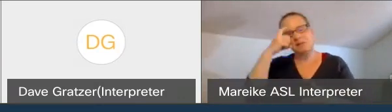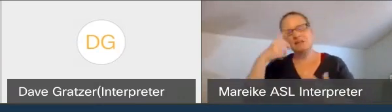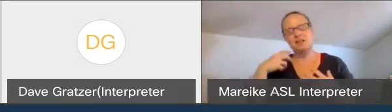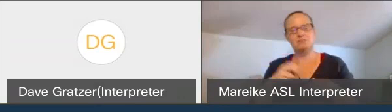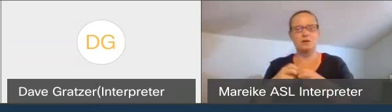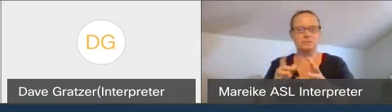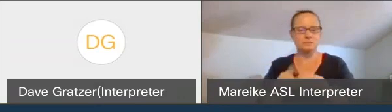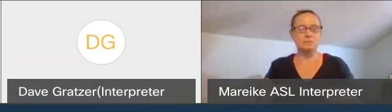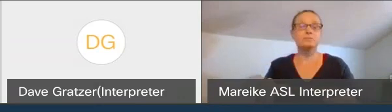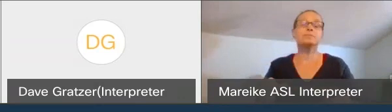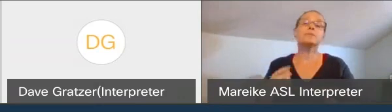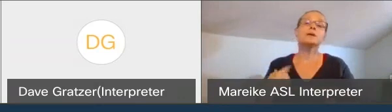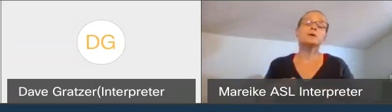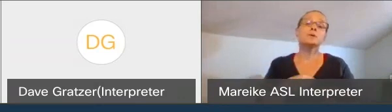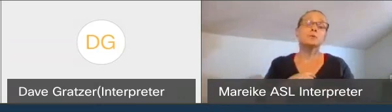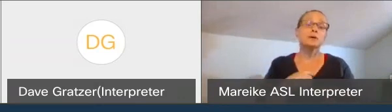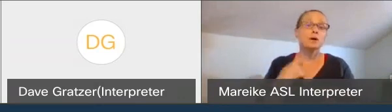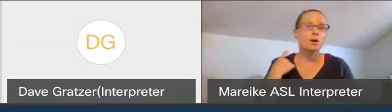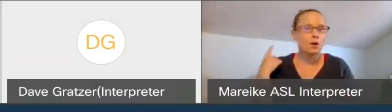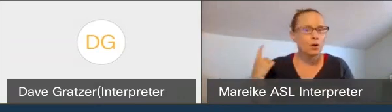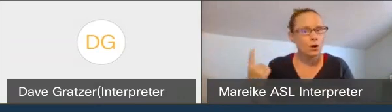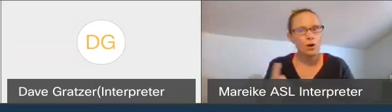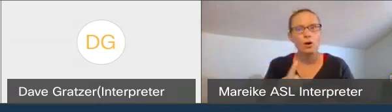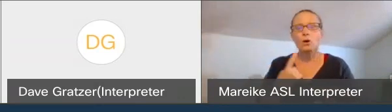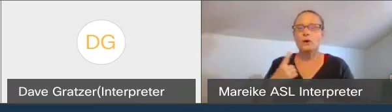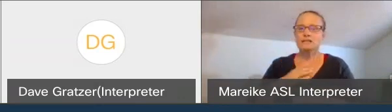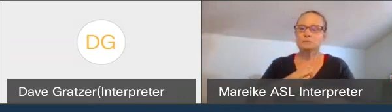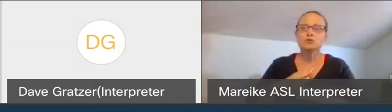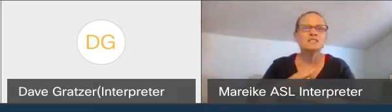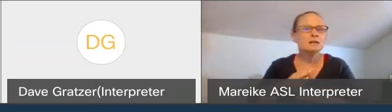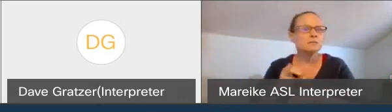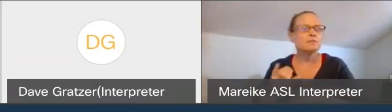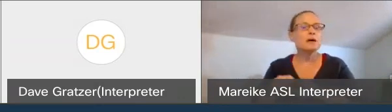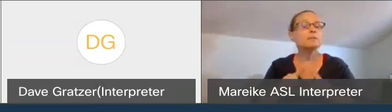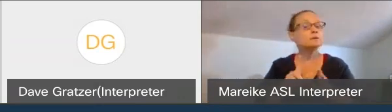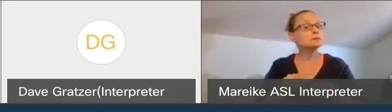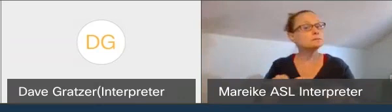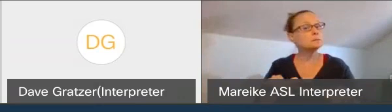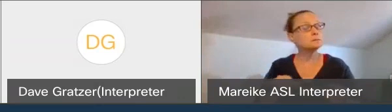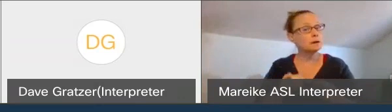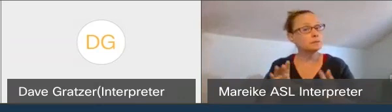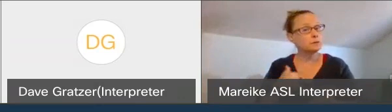So we are always, you know, protective of that. But at the same time, obviously, realize that these are the folks